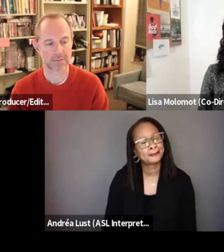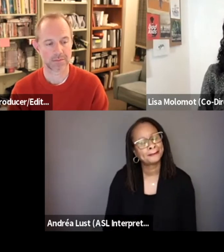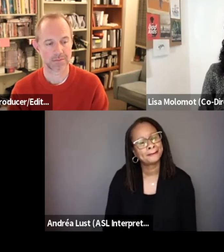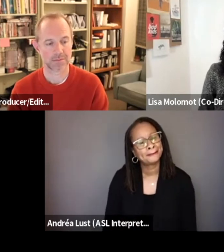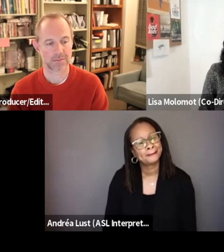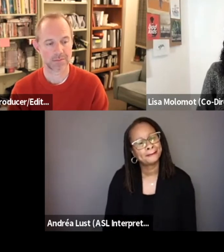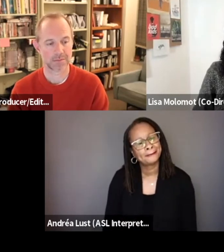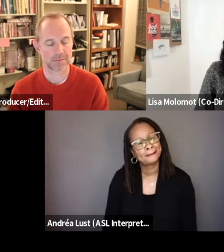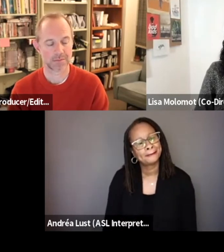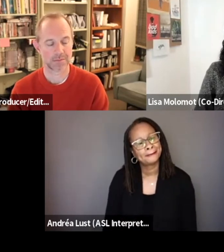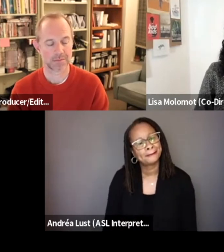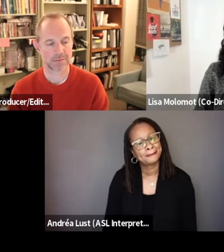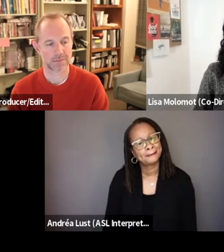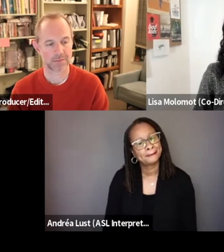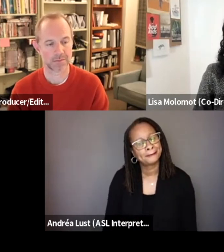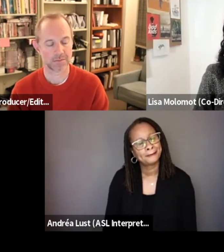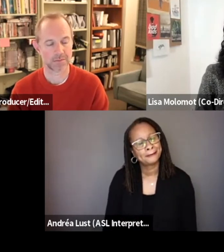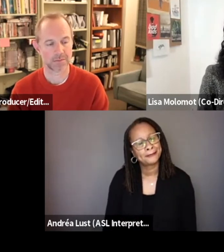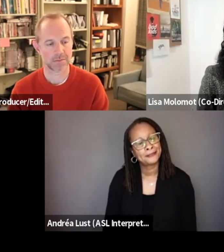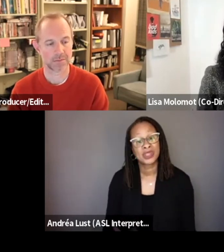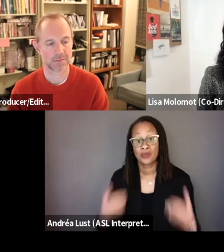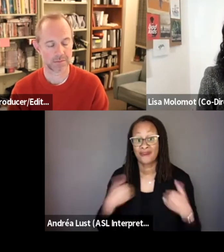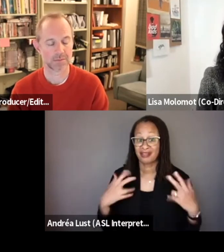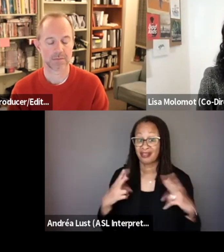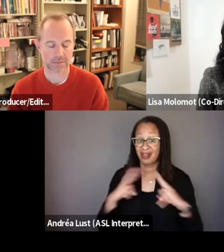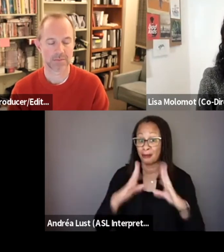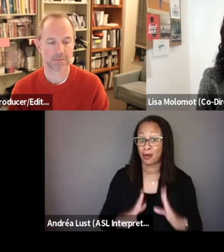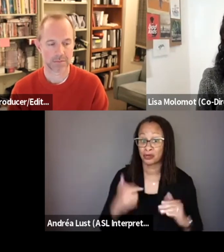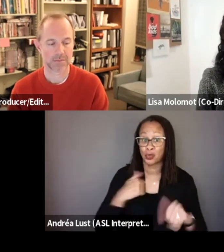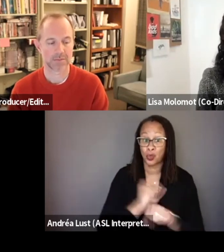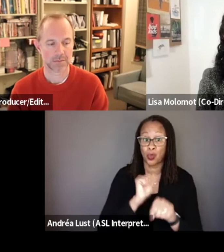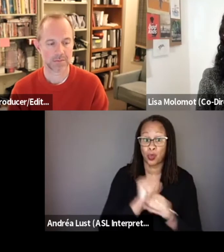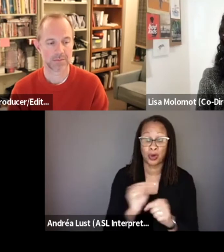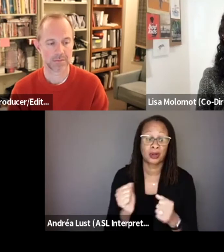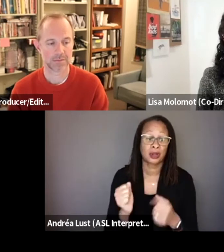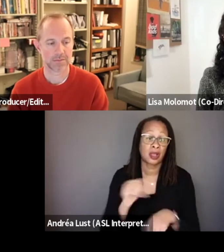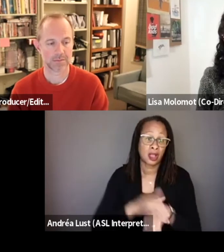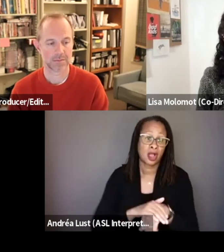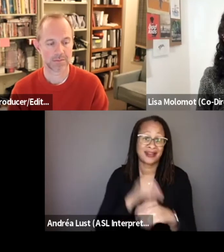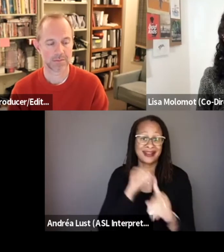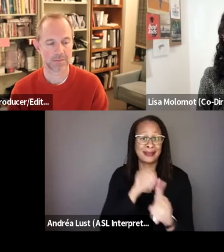I mean, we have a lot of partners that we've been working on an impact campaign with.